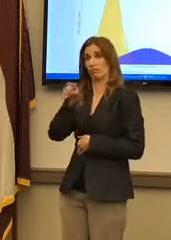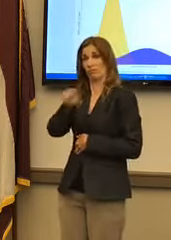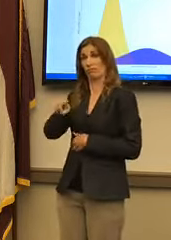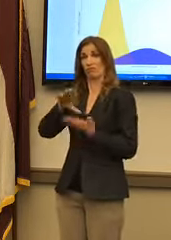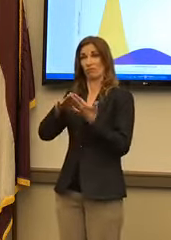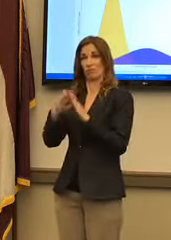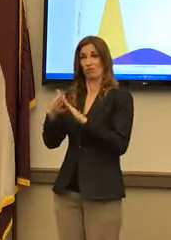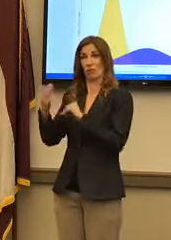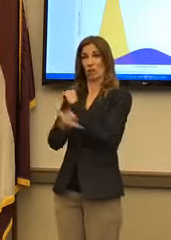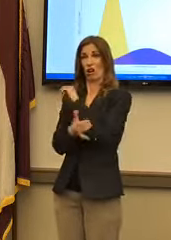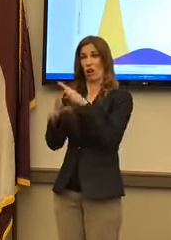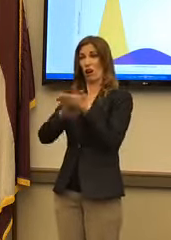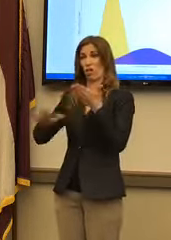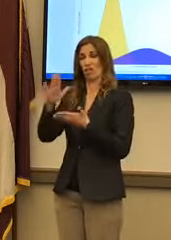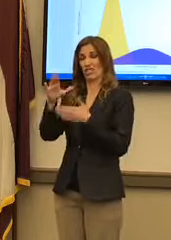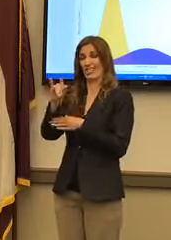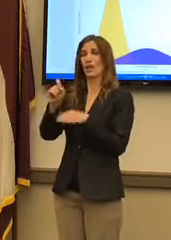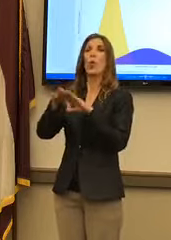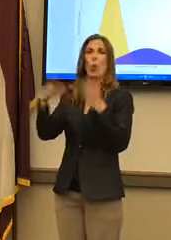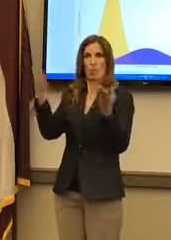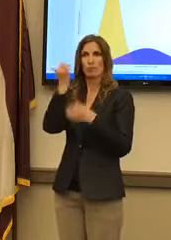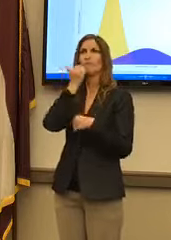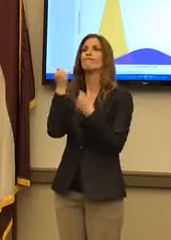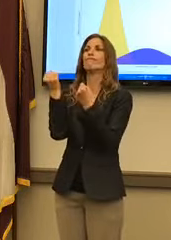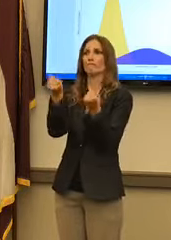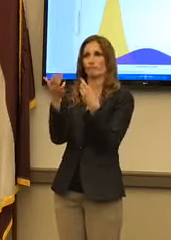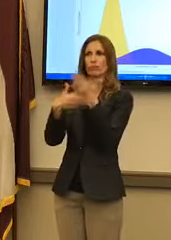open and running smoothly today and again we want to thank the Community